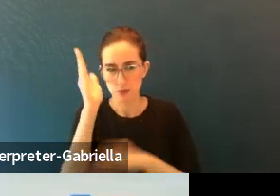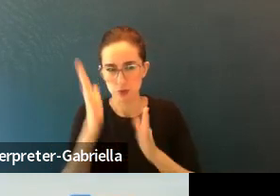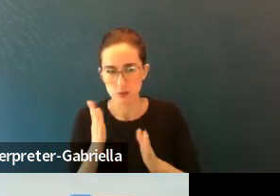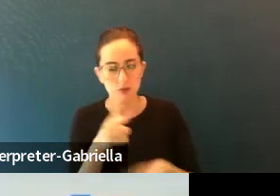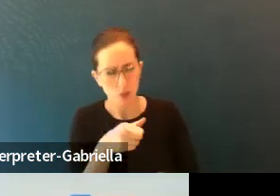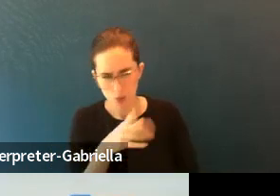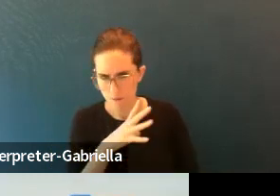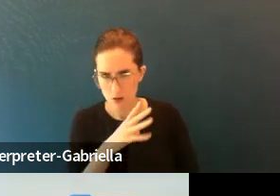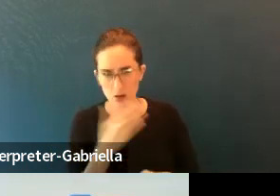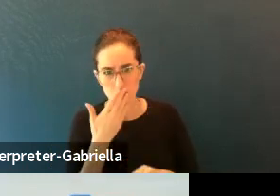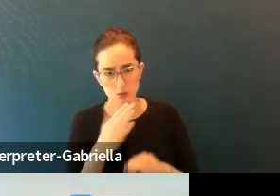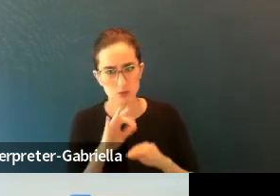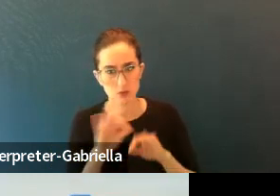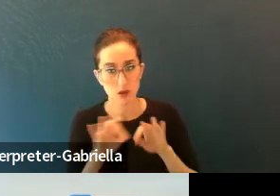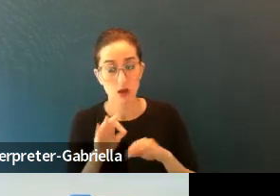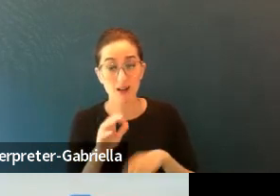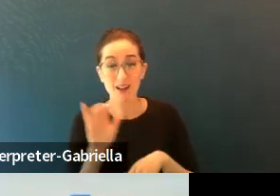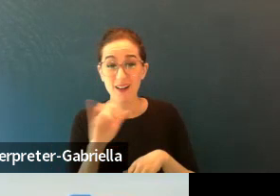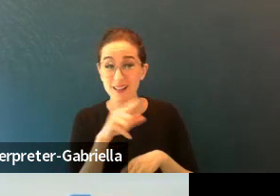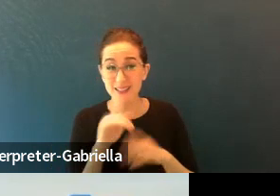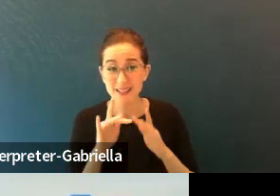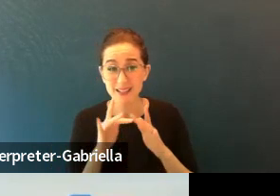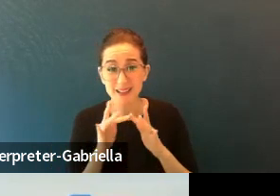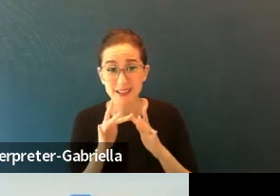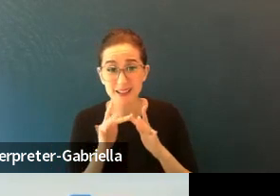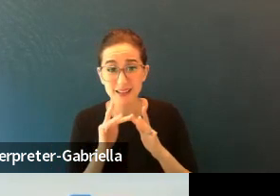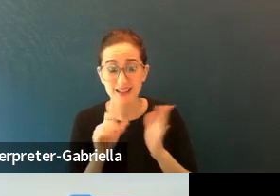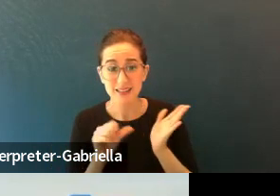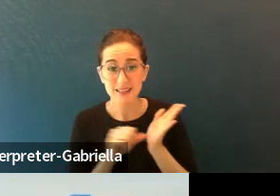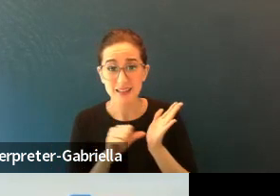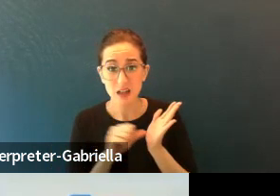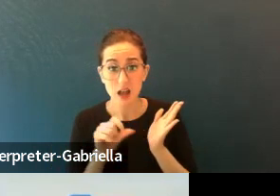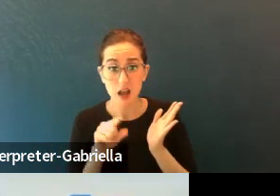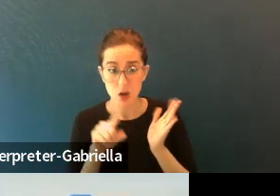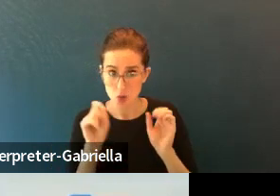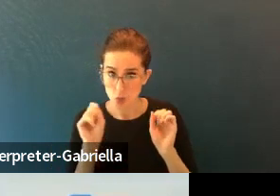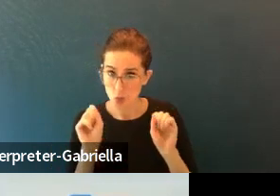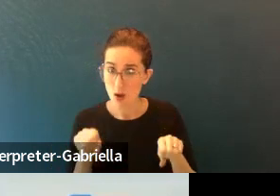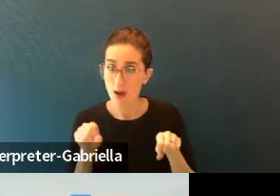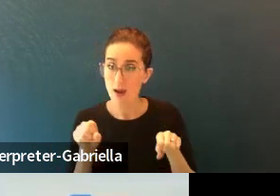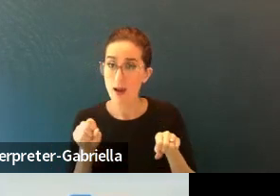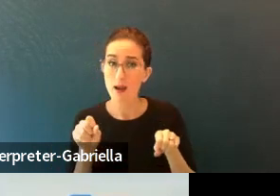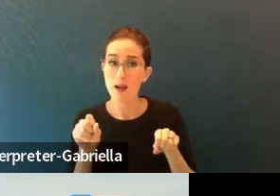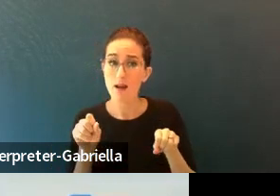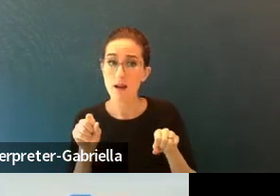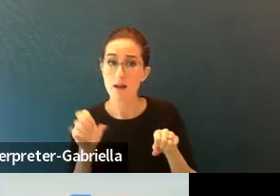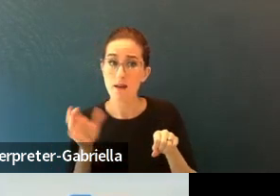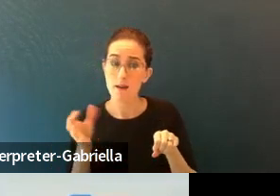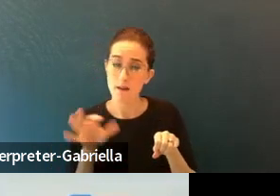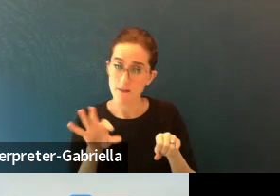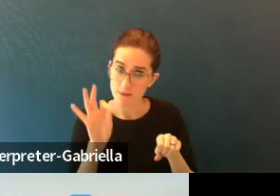to to find us on the website. So under faculty and staff this way